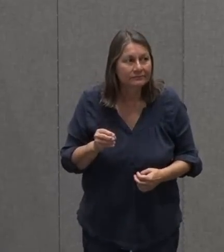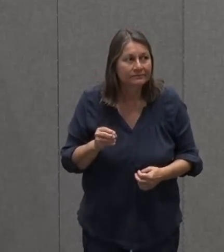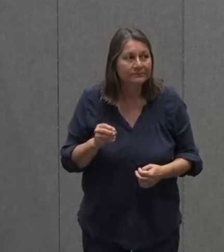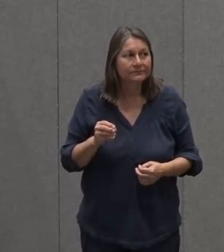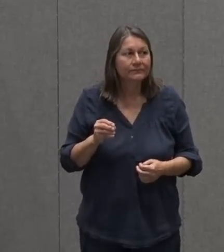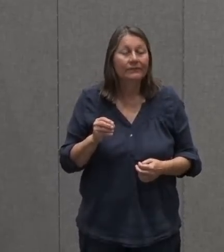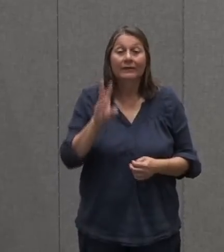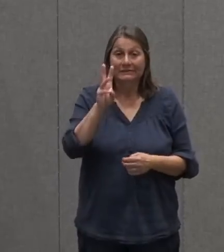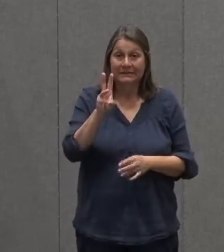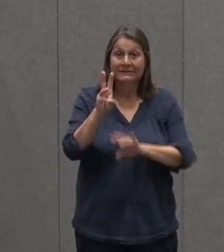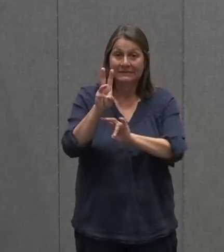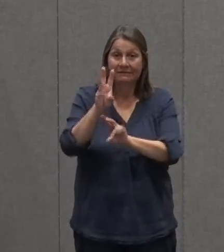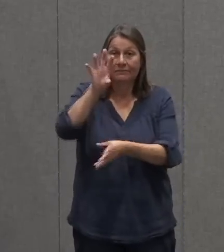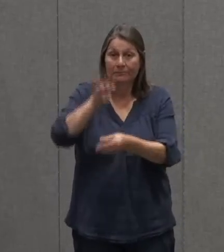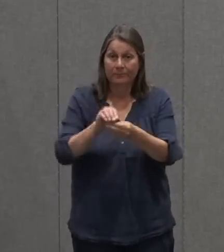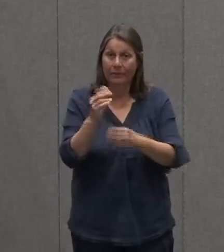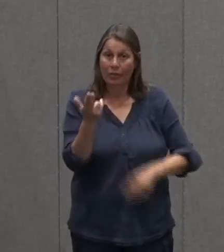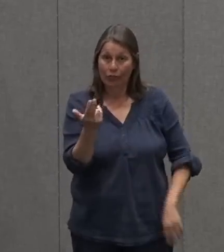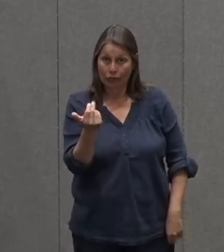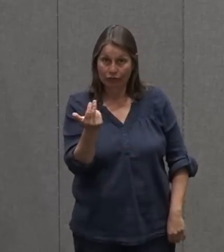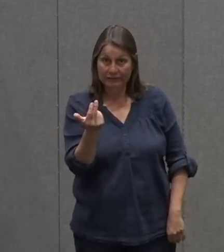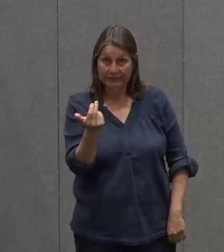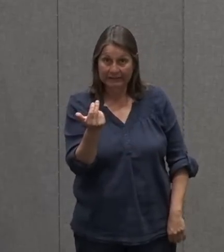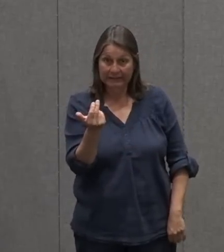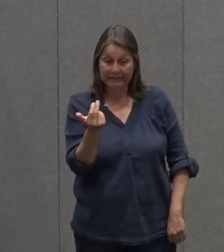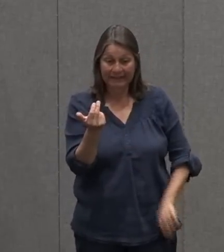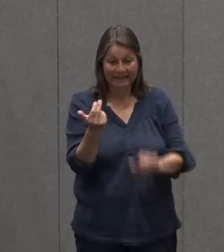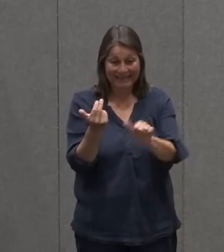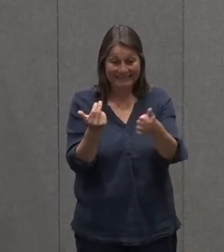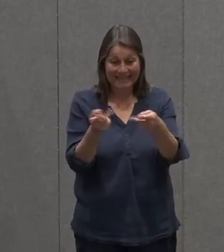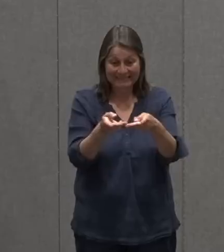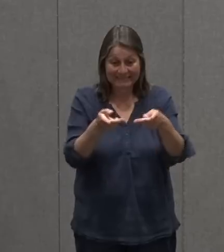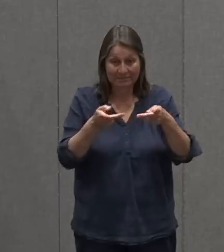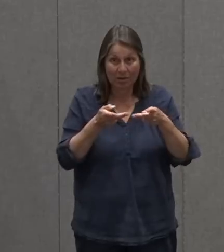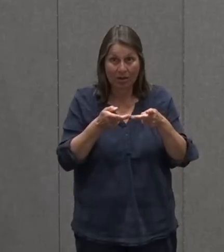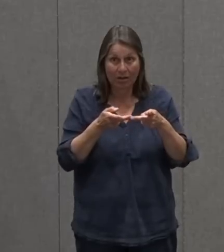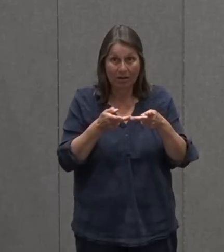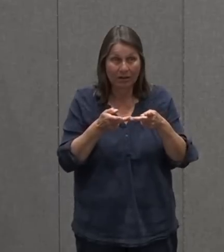Now, in my 10 spot, I can put a four and a